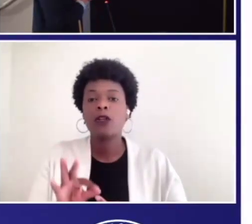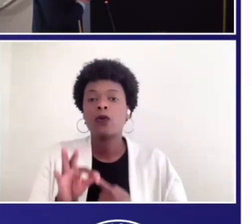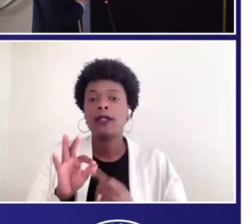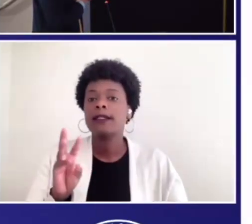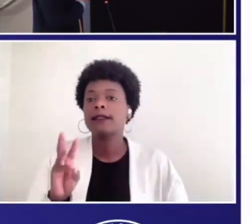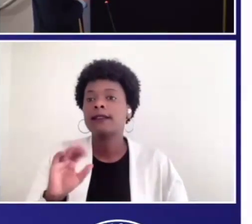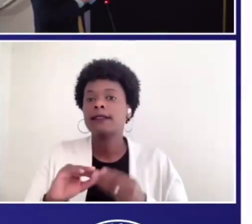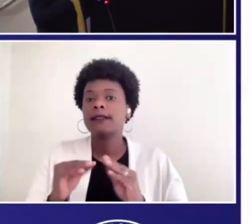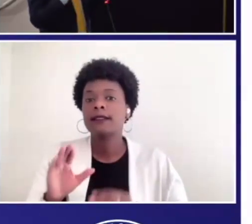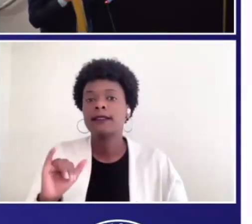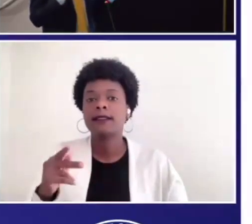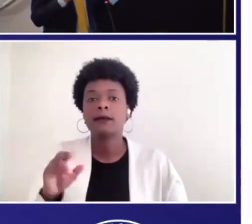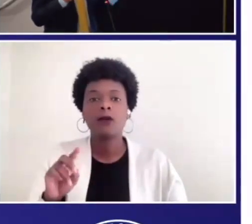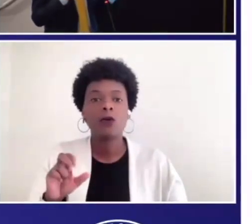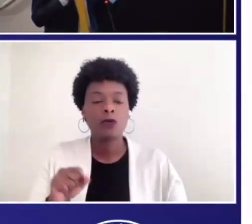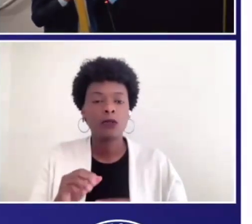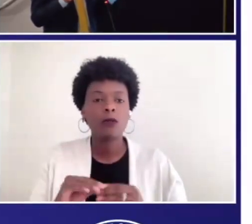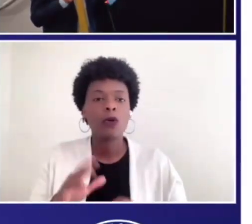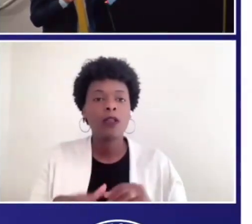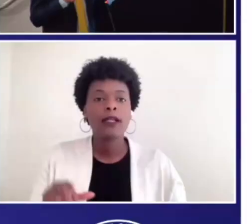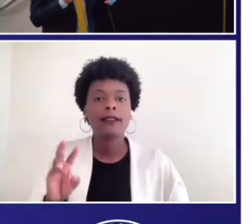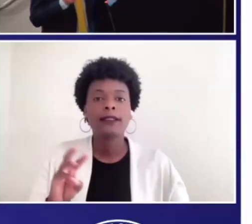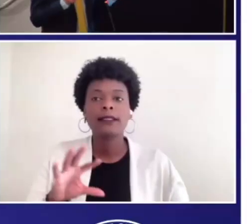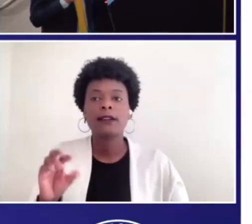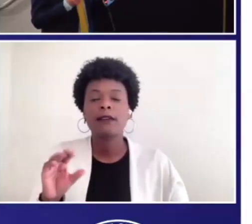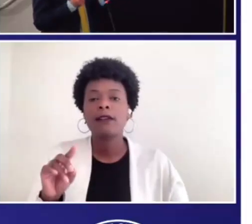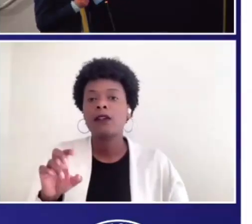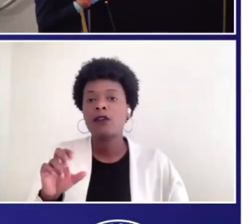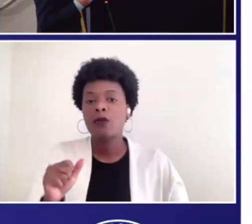codes. There's more than 650 programs offered at institutions of higher education